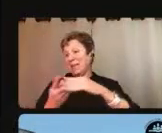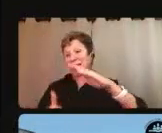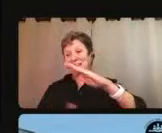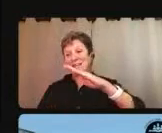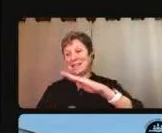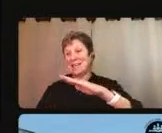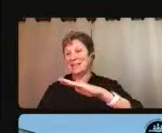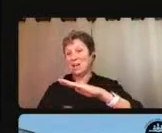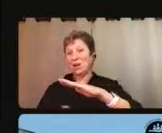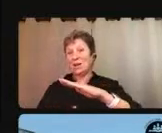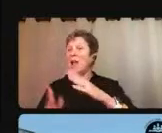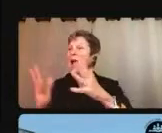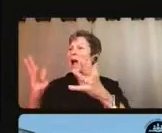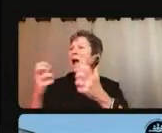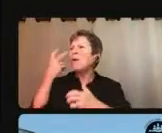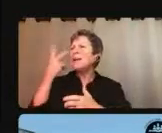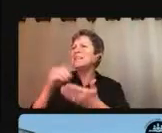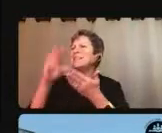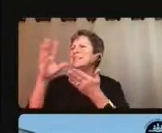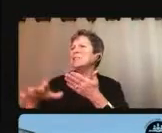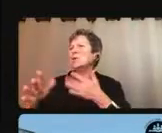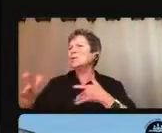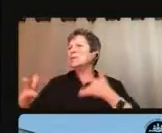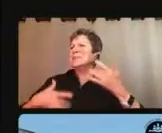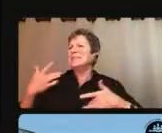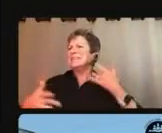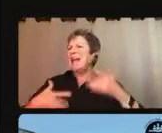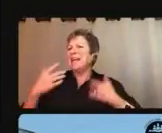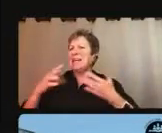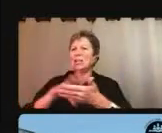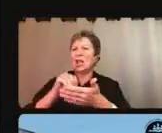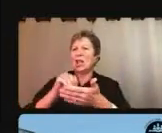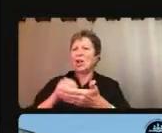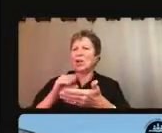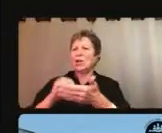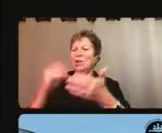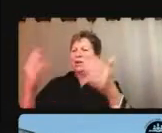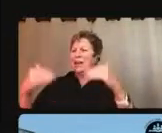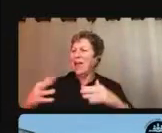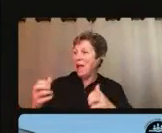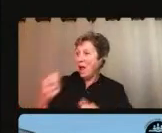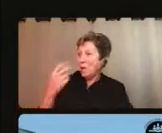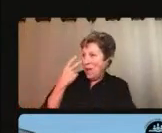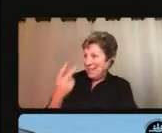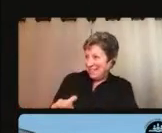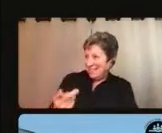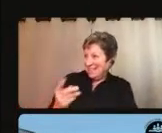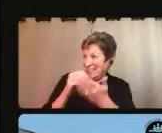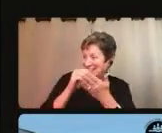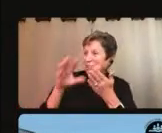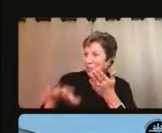TO HELP THEM WITH THAT AND THOSE STEPS BEGIN IN KINDERGARTEN.